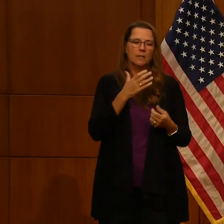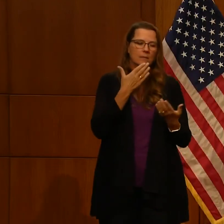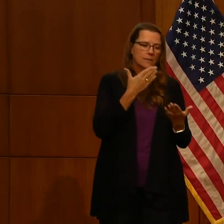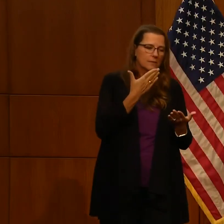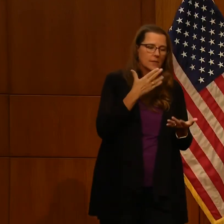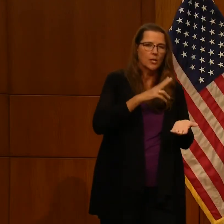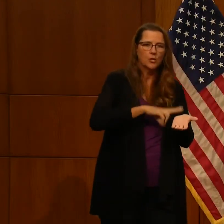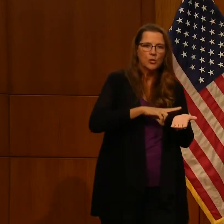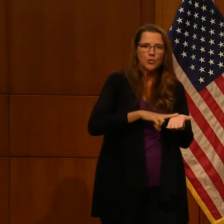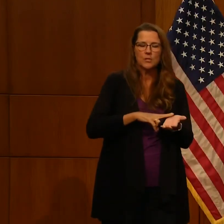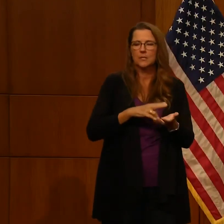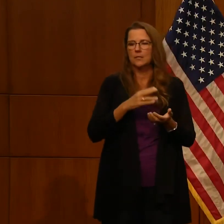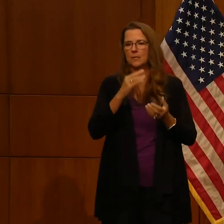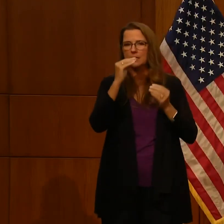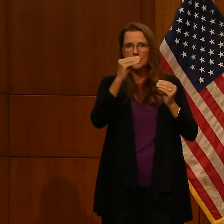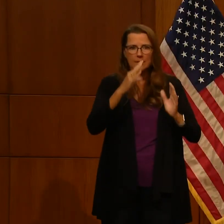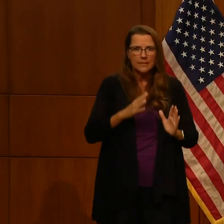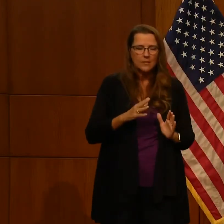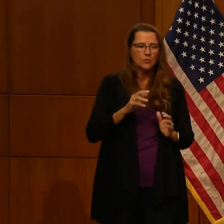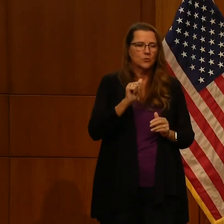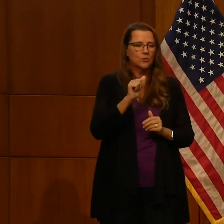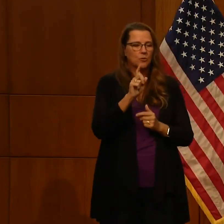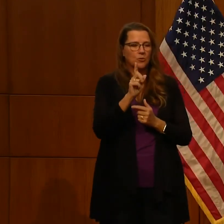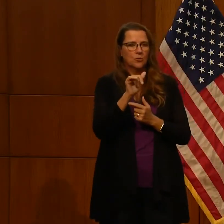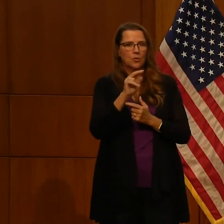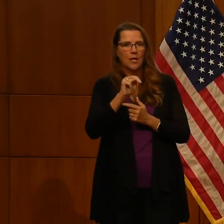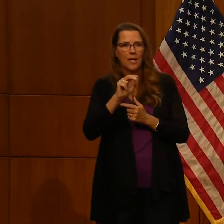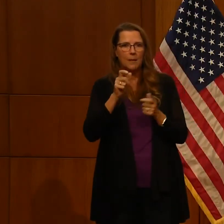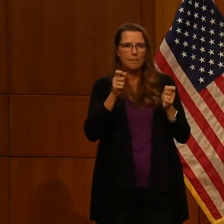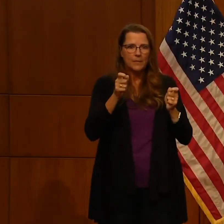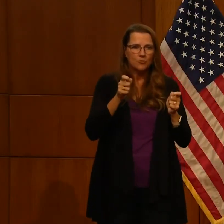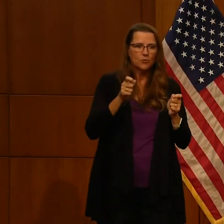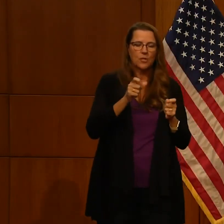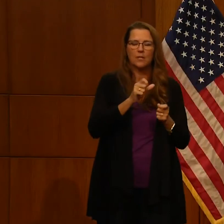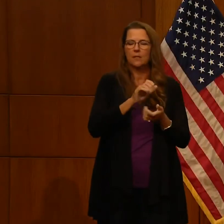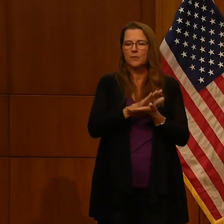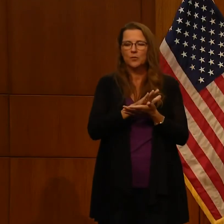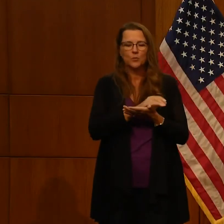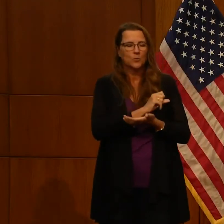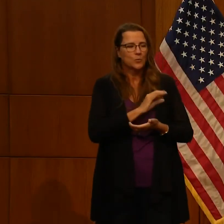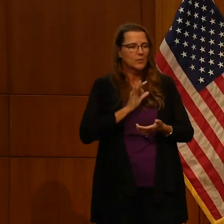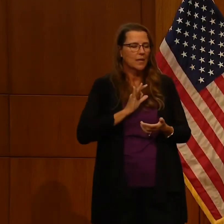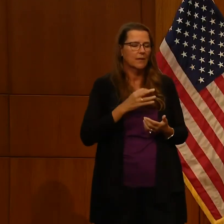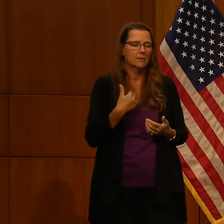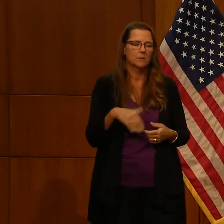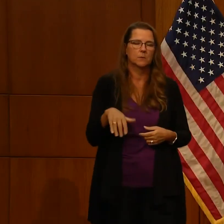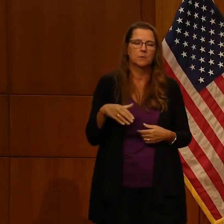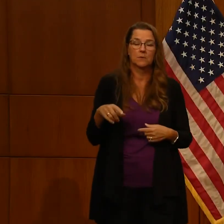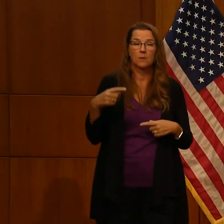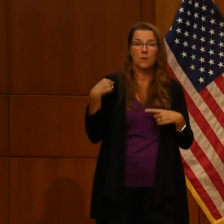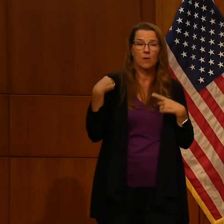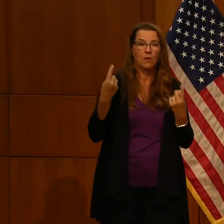YOU SAID TO OUR. NURSES OR TEACHERS OR ADMINISTRATORS,